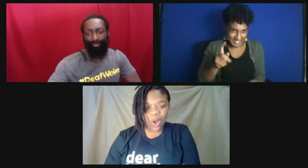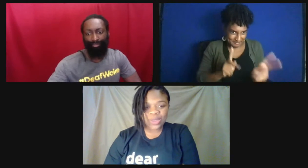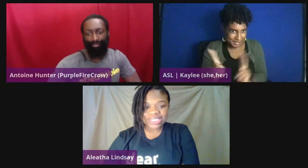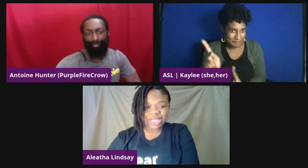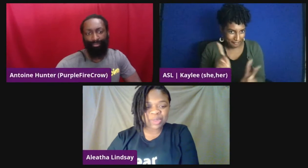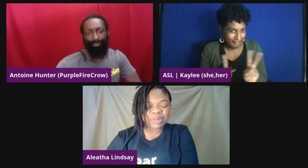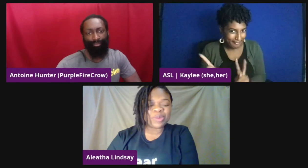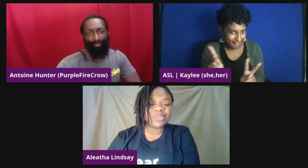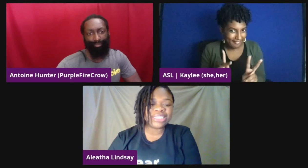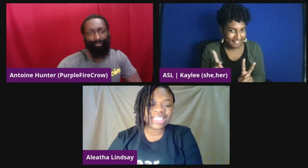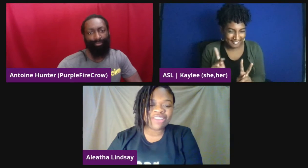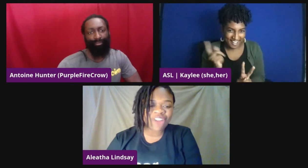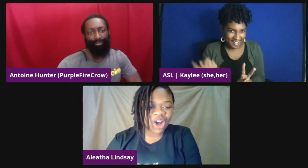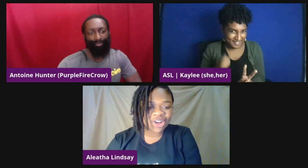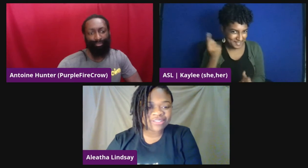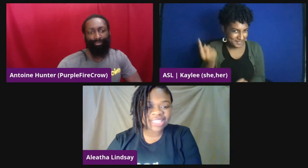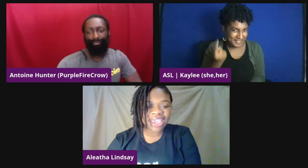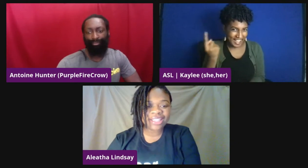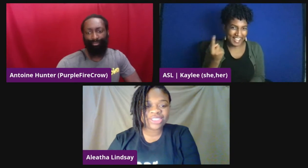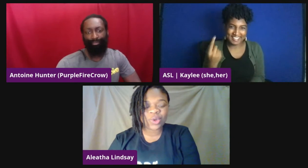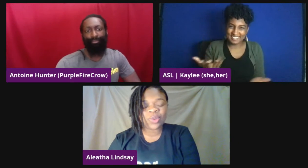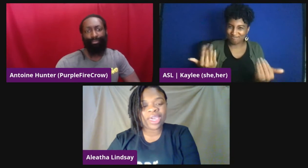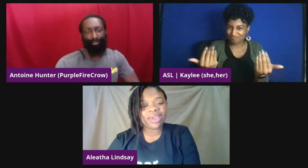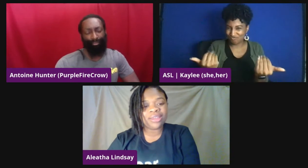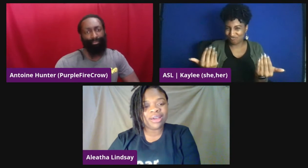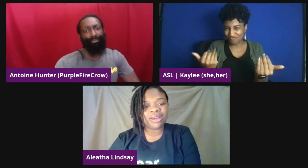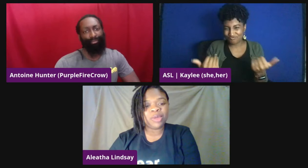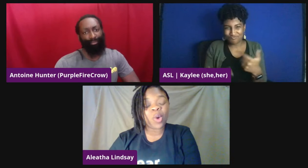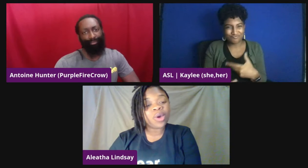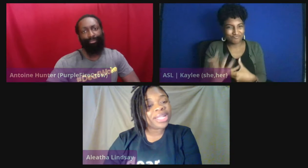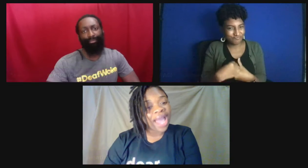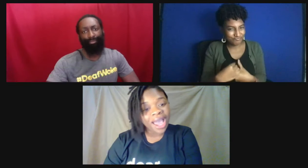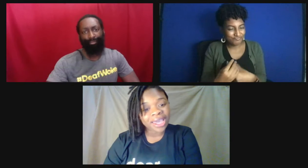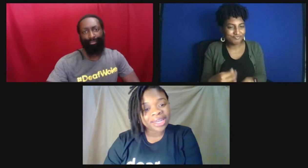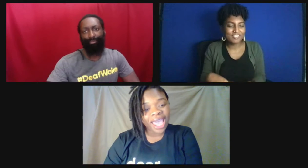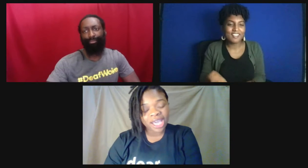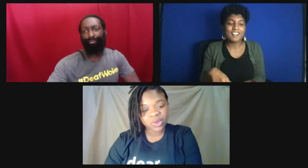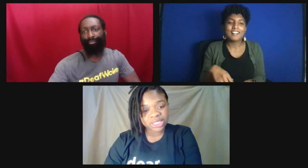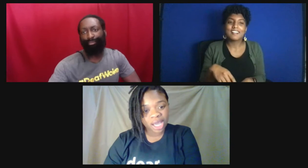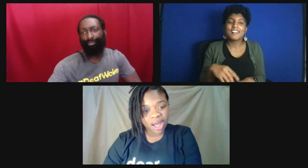We always need people to get involved and so they can go online at ikouii.com